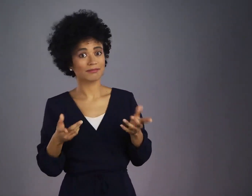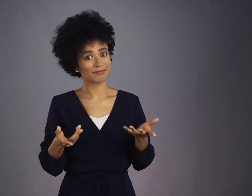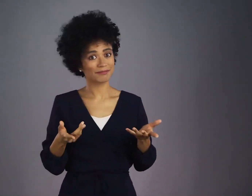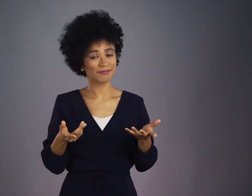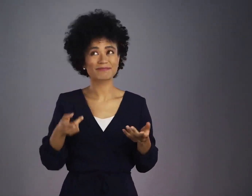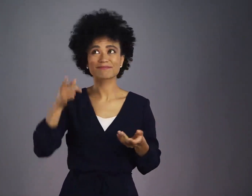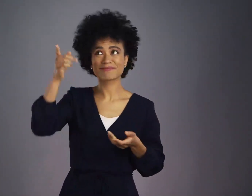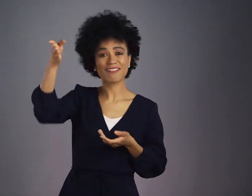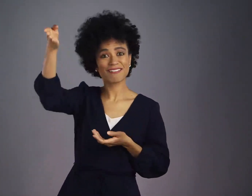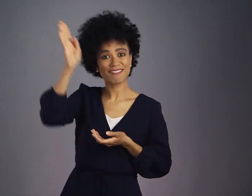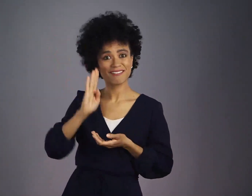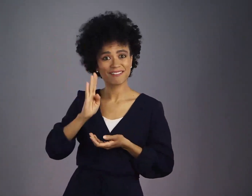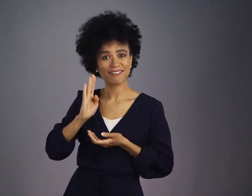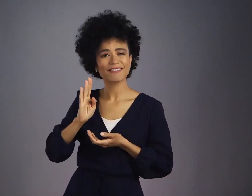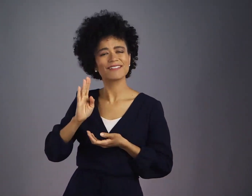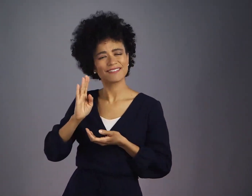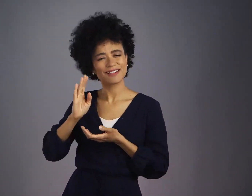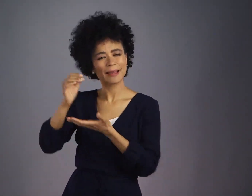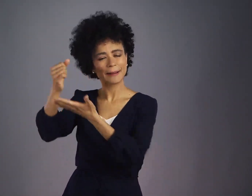Go along with your husband if you possibly can.